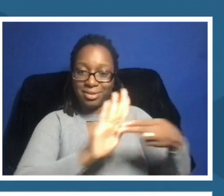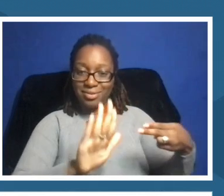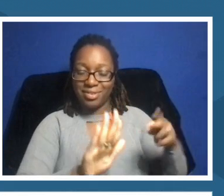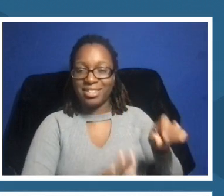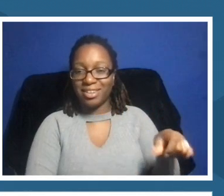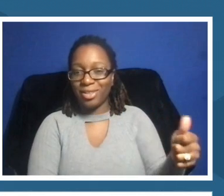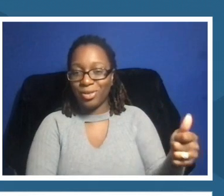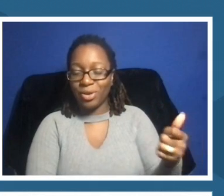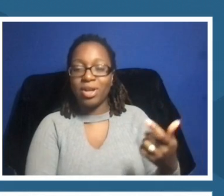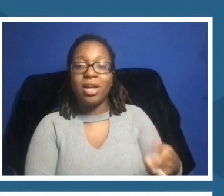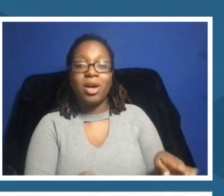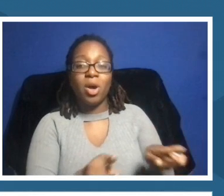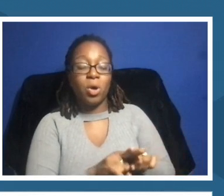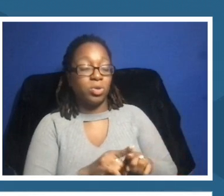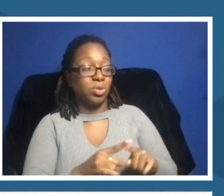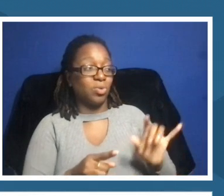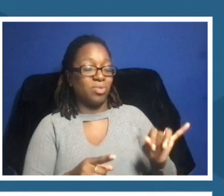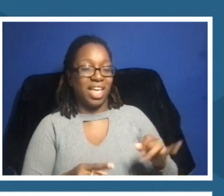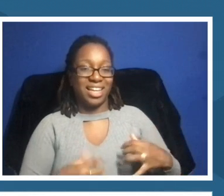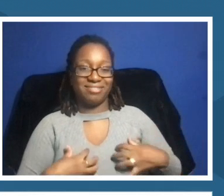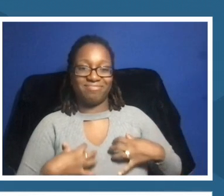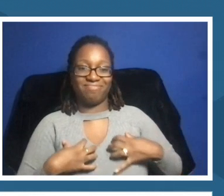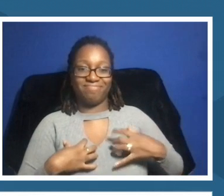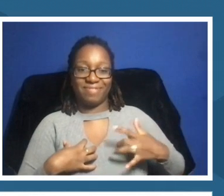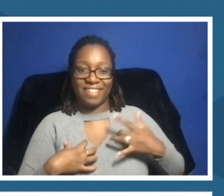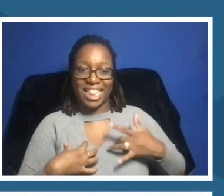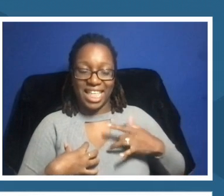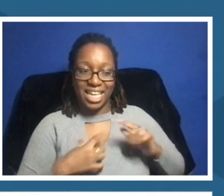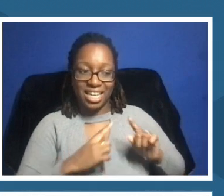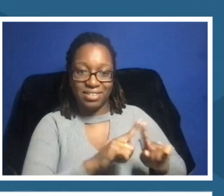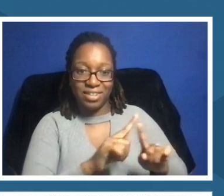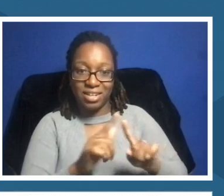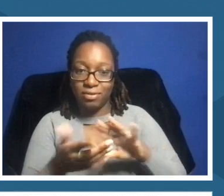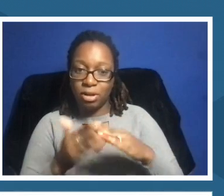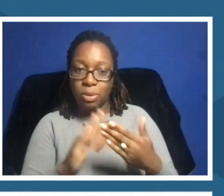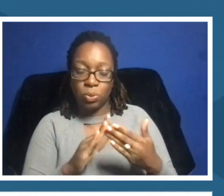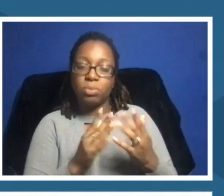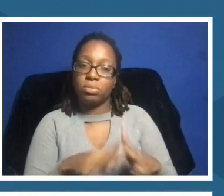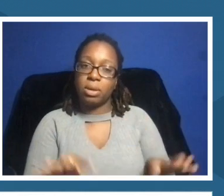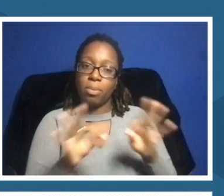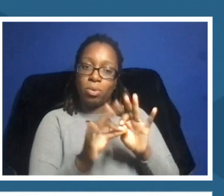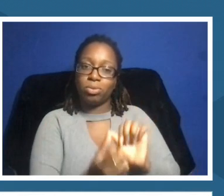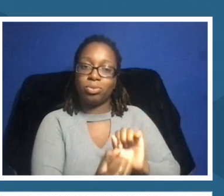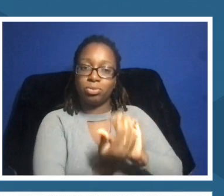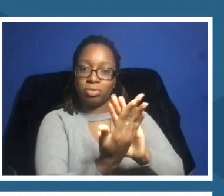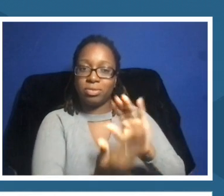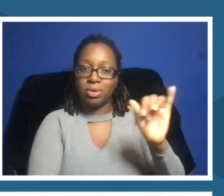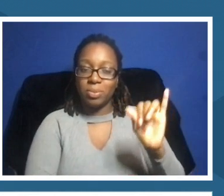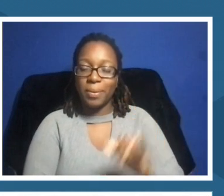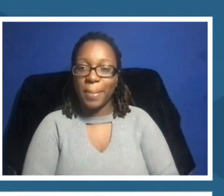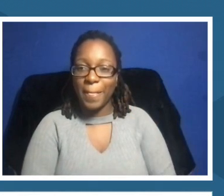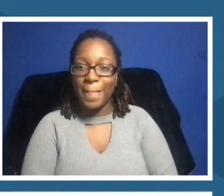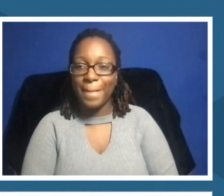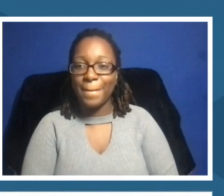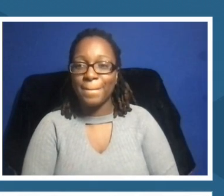tensions that exist among different communities is an important step as well